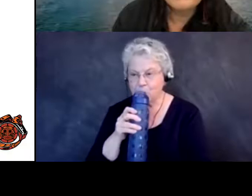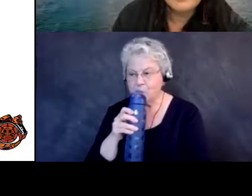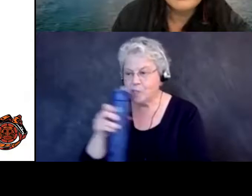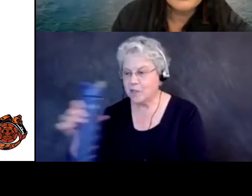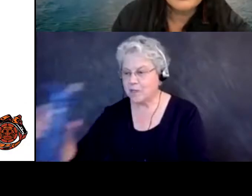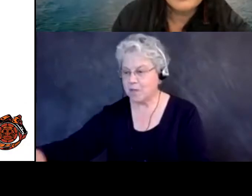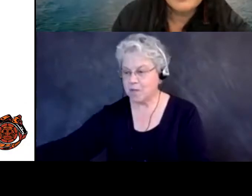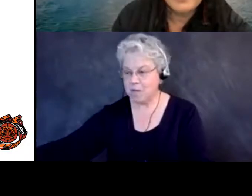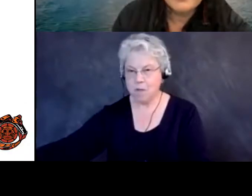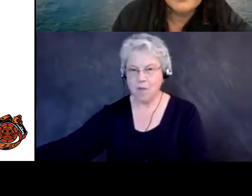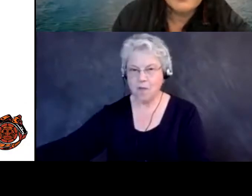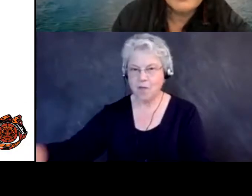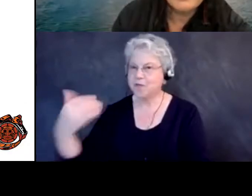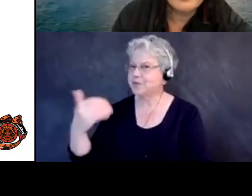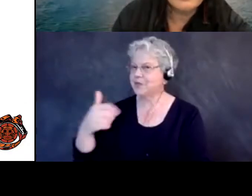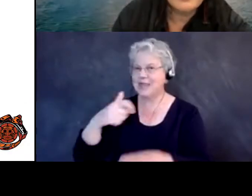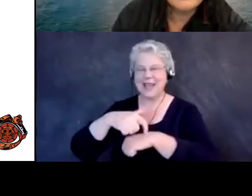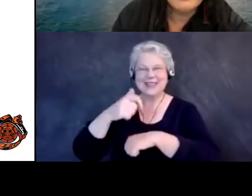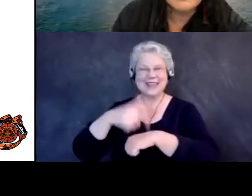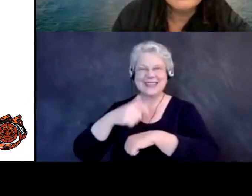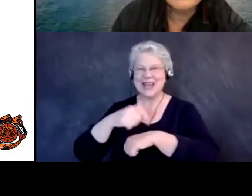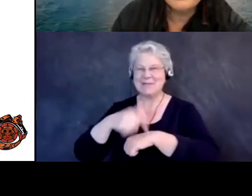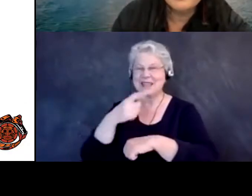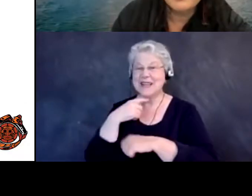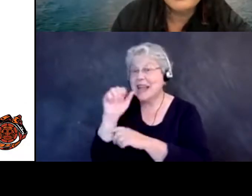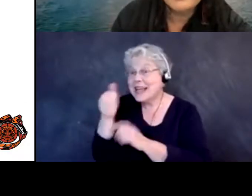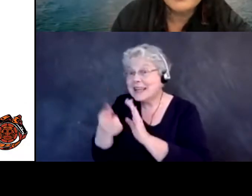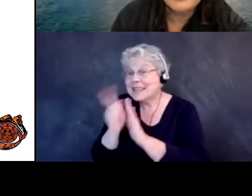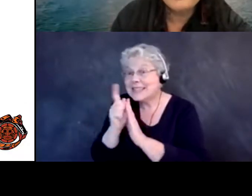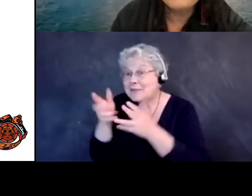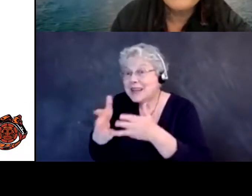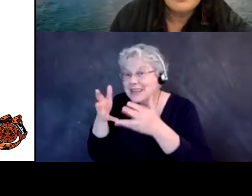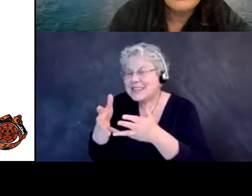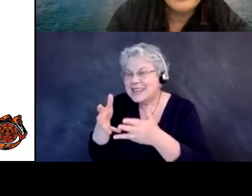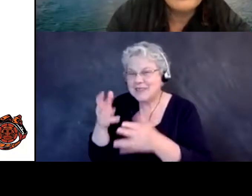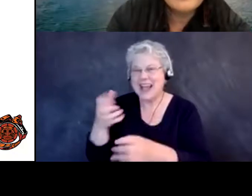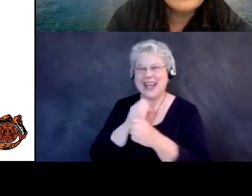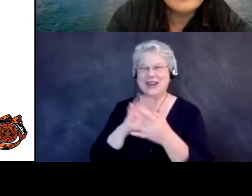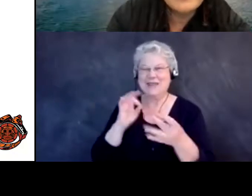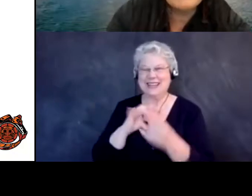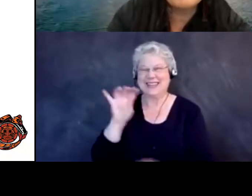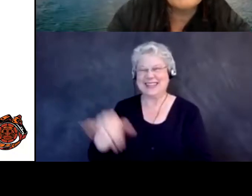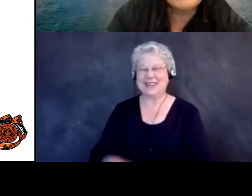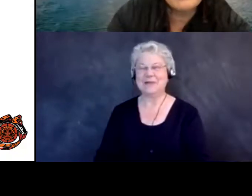That was really good timing. I just got the message we have ten minutes left in the breakout session. I see Kim. Go ahead Kim.